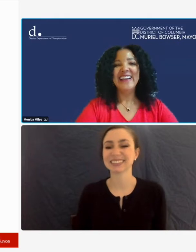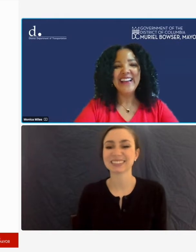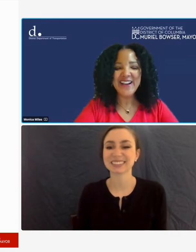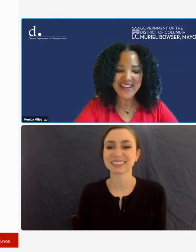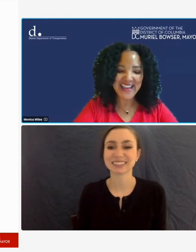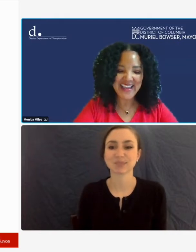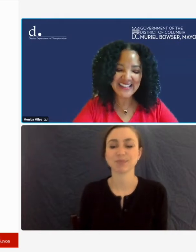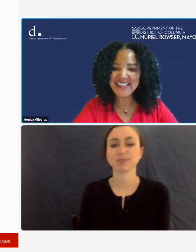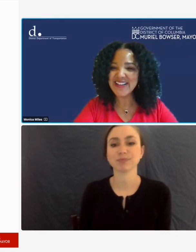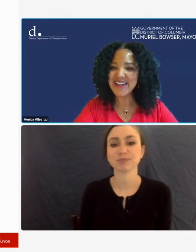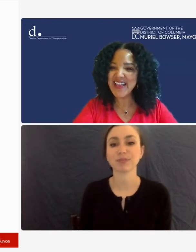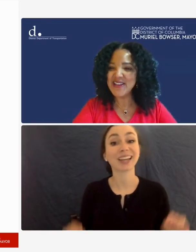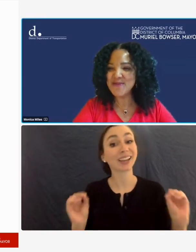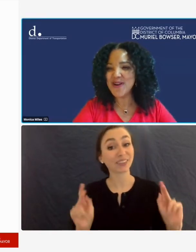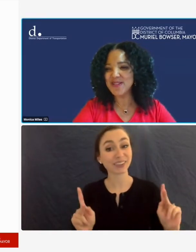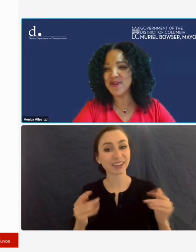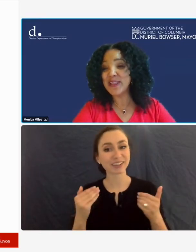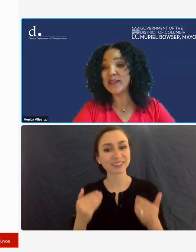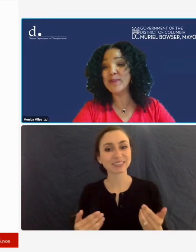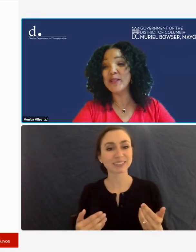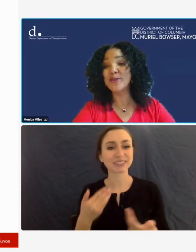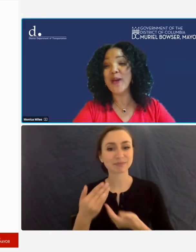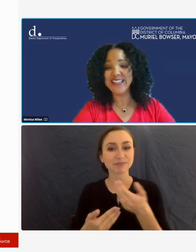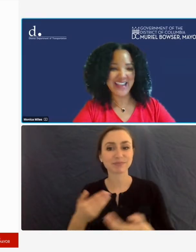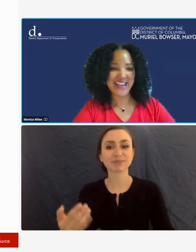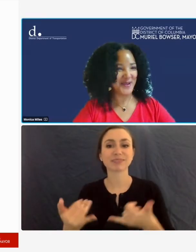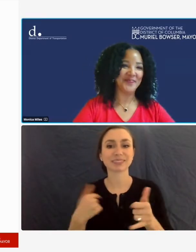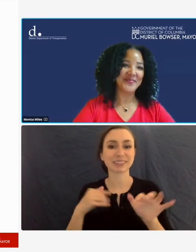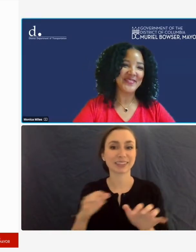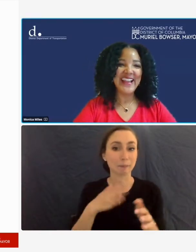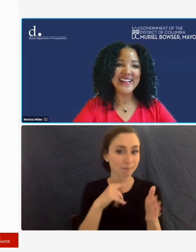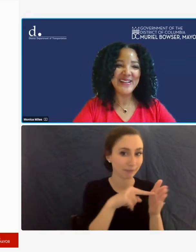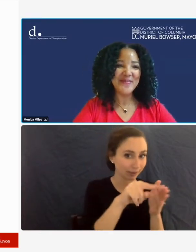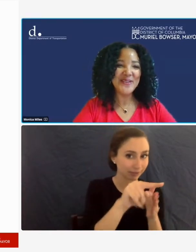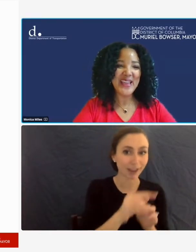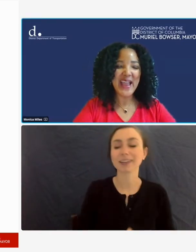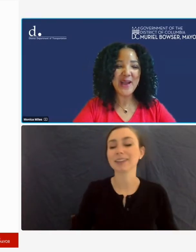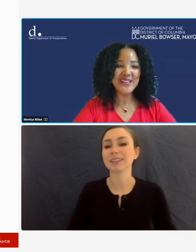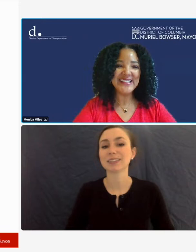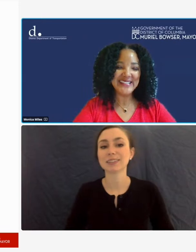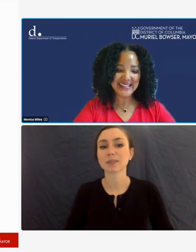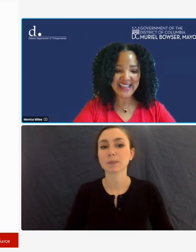okay so let's go ahead and walk through now that i did my little spot check um okay how much did they